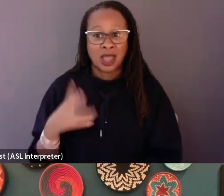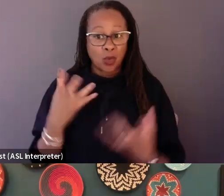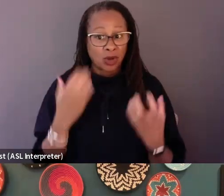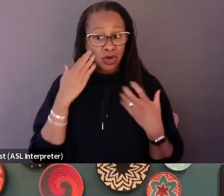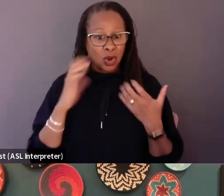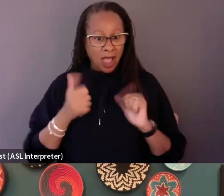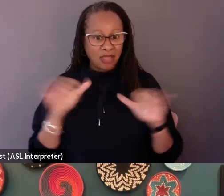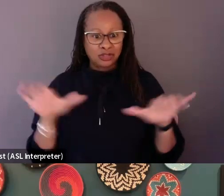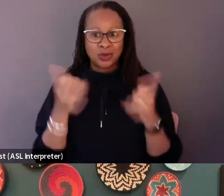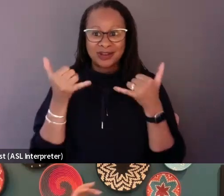and their families are doing.